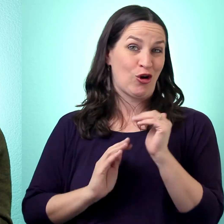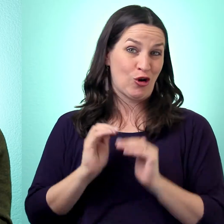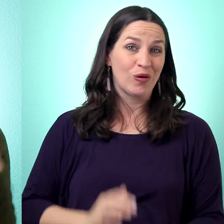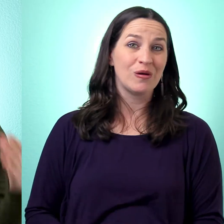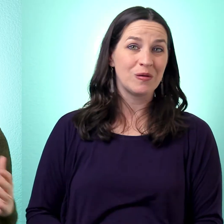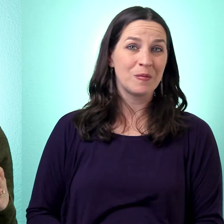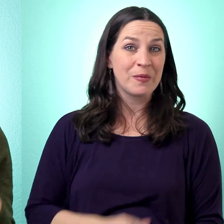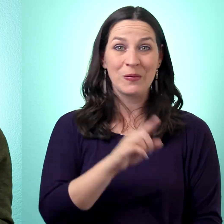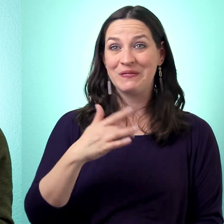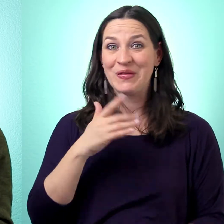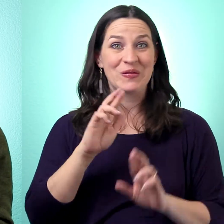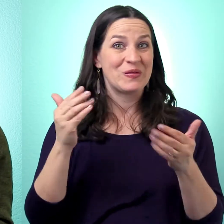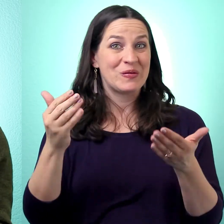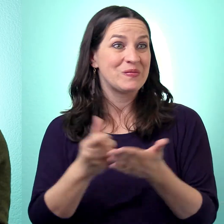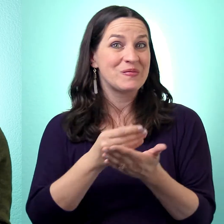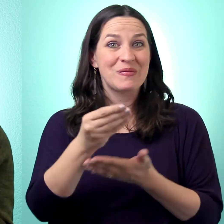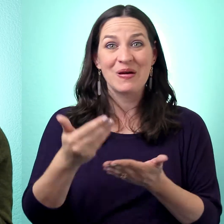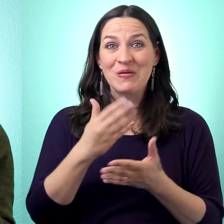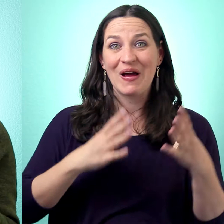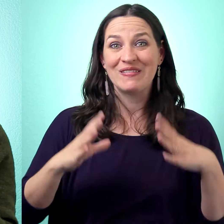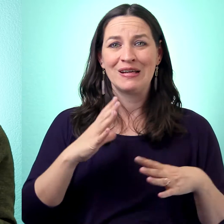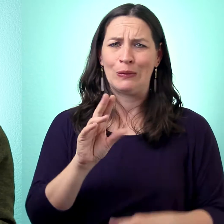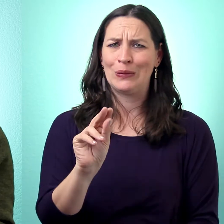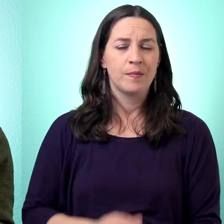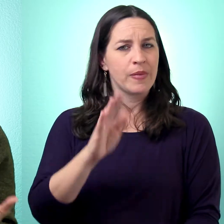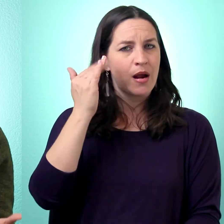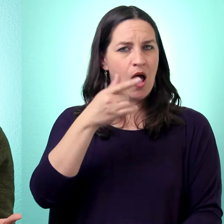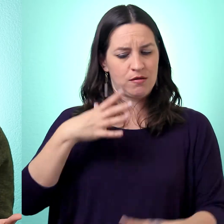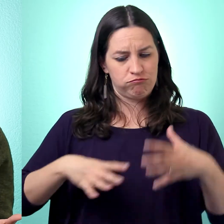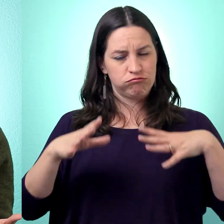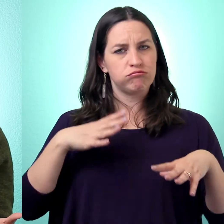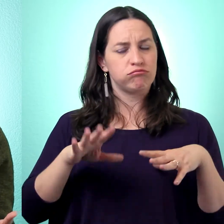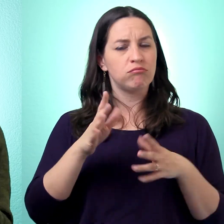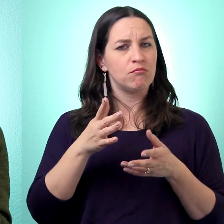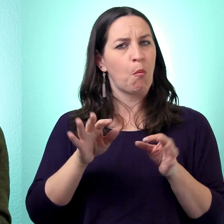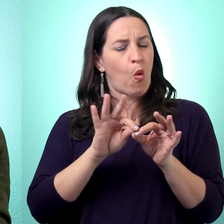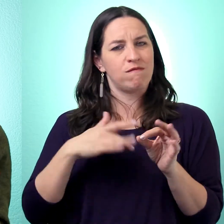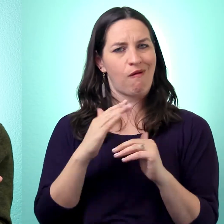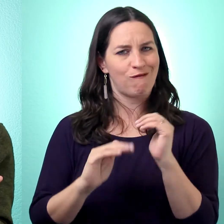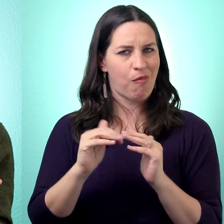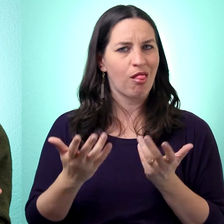This is not the time to go out and buy a really cute brand new outfit that you've never interpreted in before. Make sure that you're wearing something that